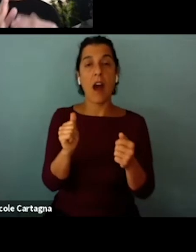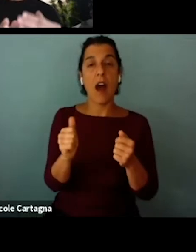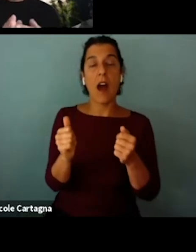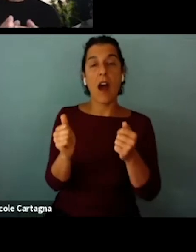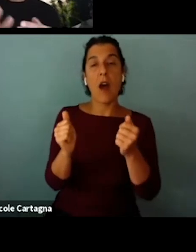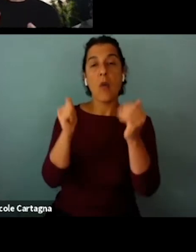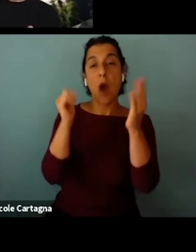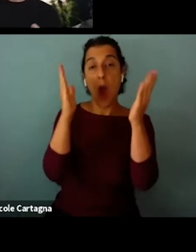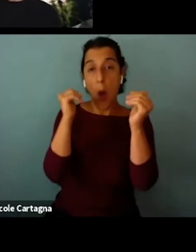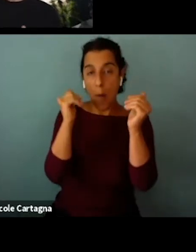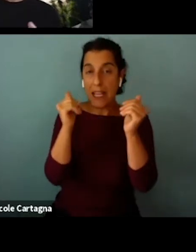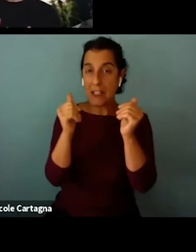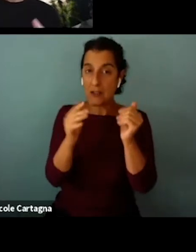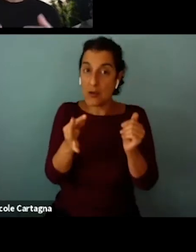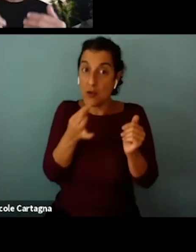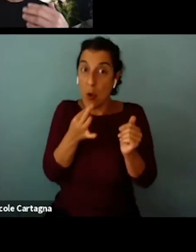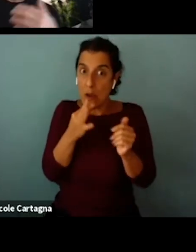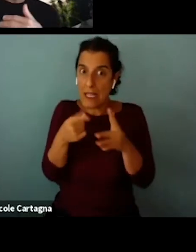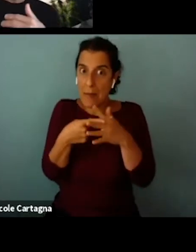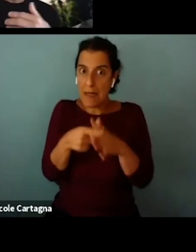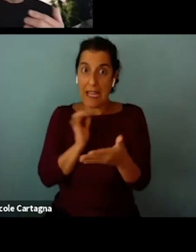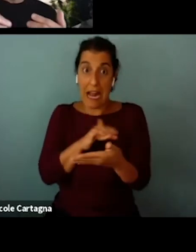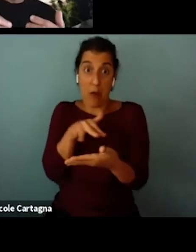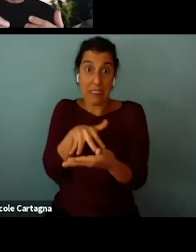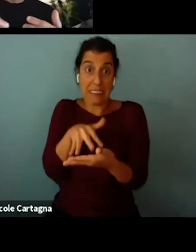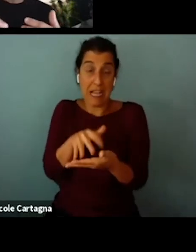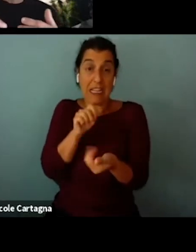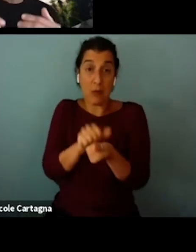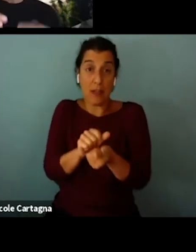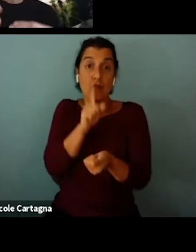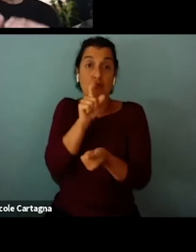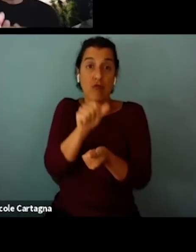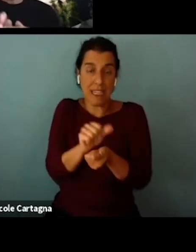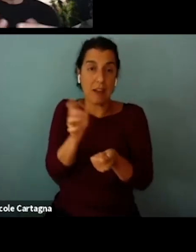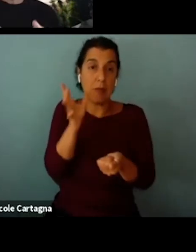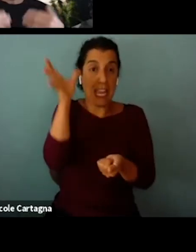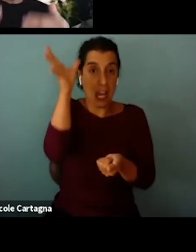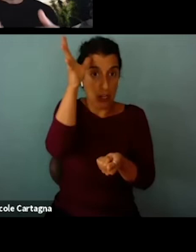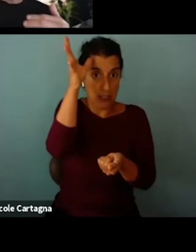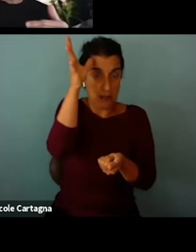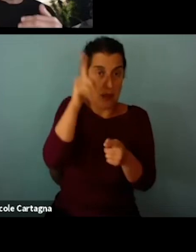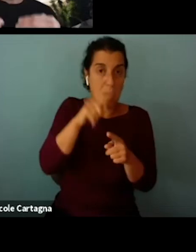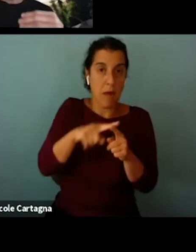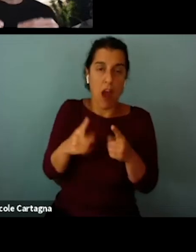shortly begin our studies with real parents um but at the moment we've still been working on